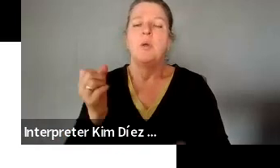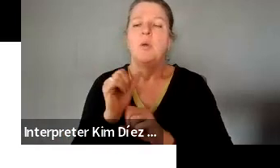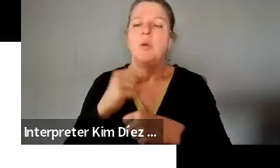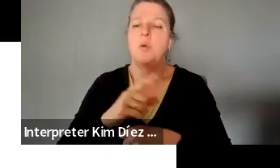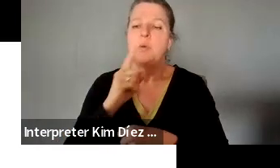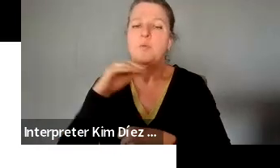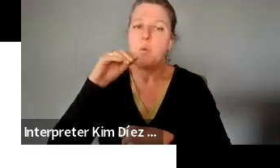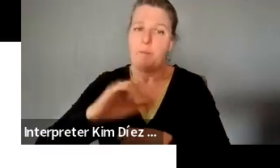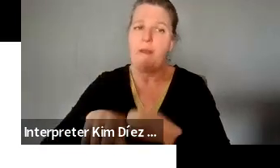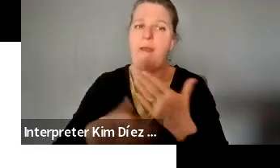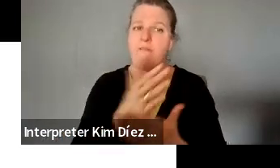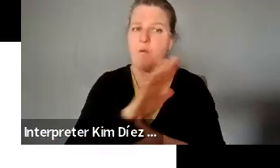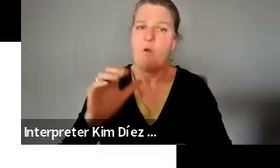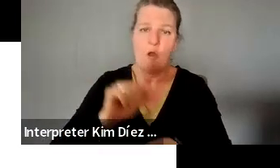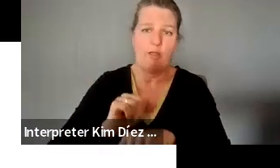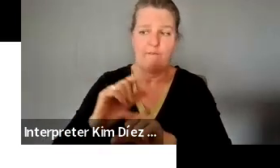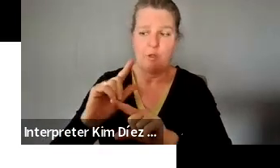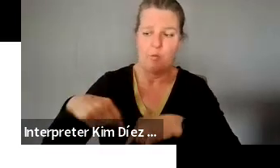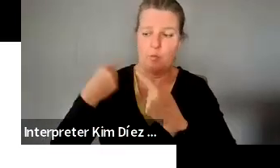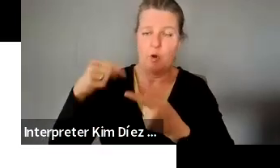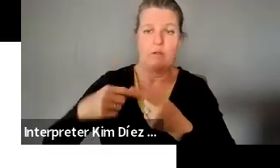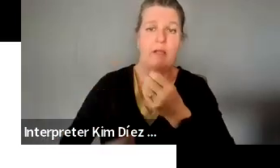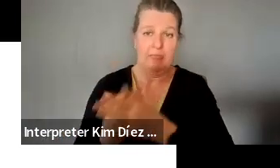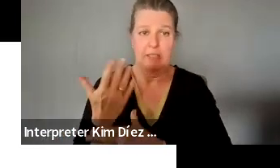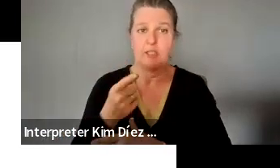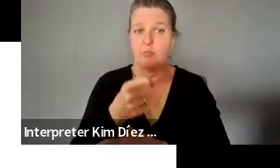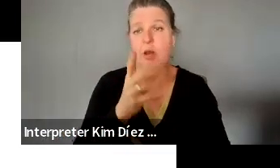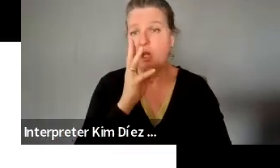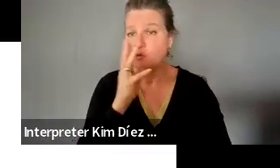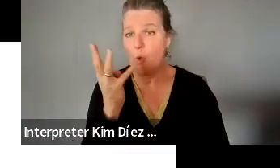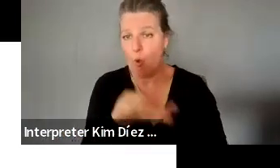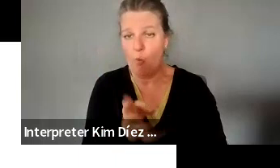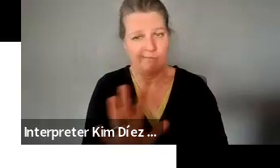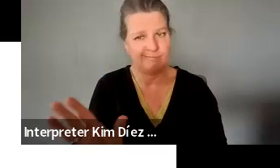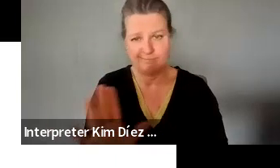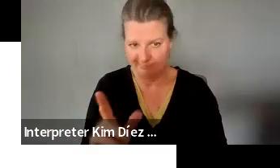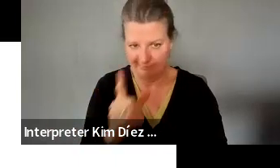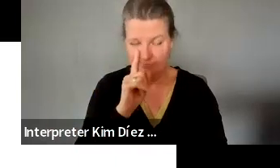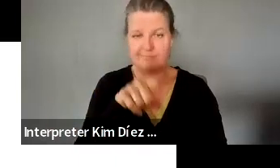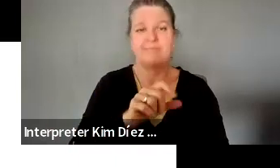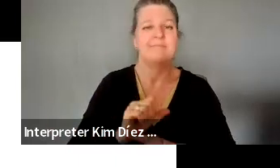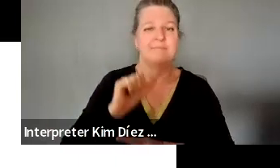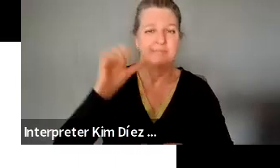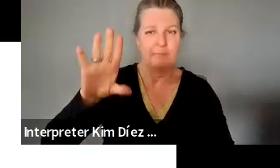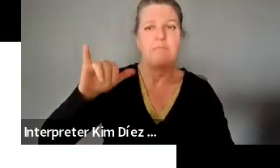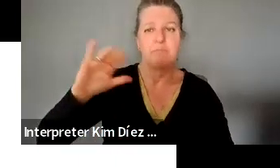for all of your work this spring so don't ignore that invoice. We'd like to get all of those in in June, if possible,